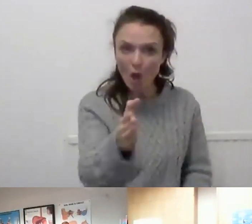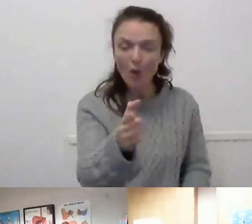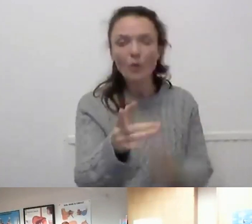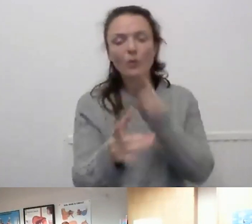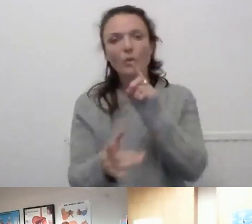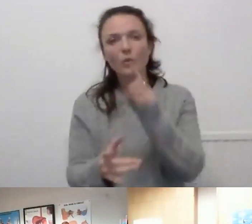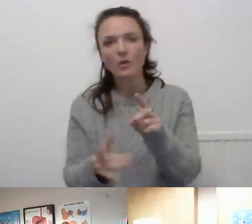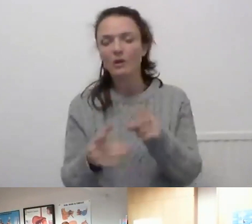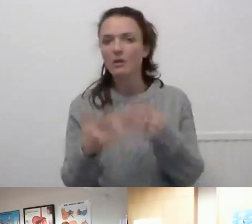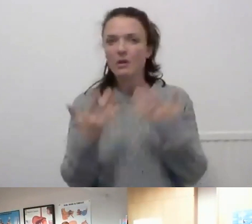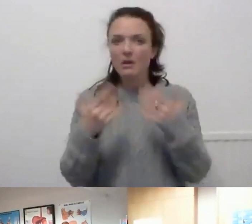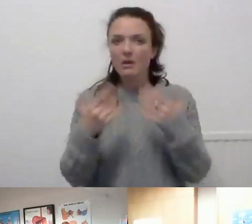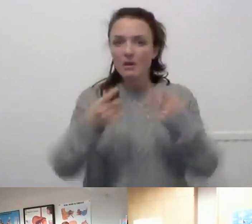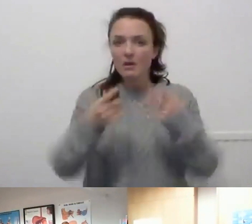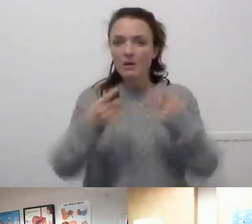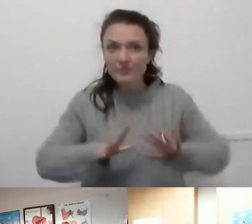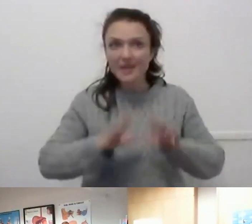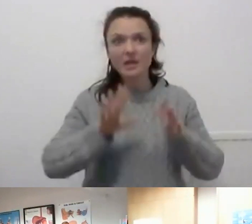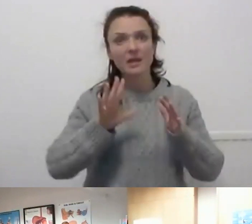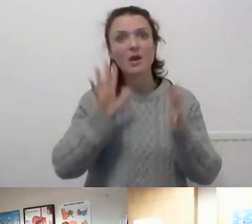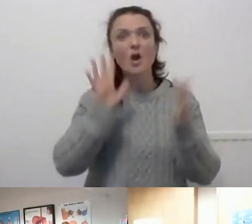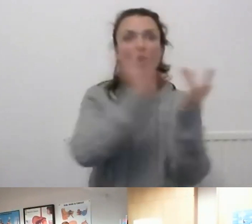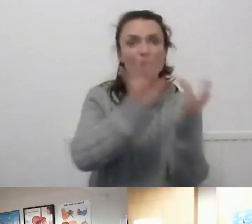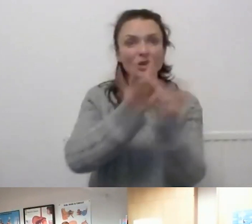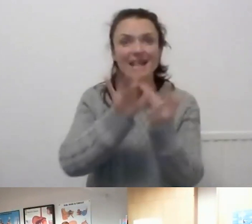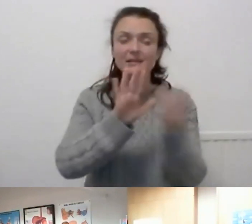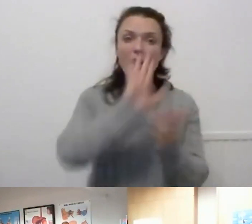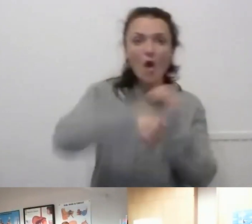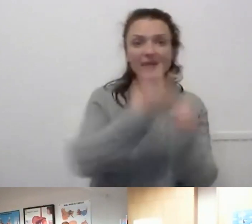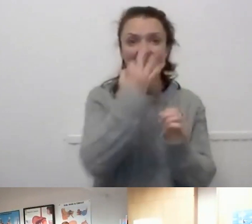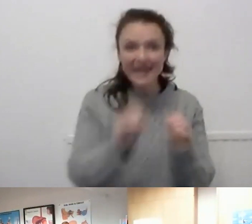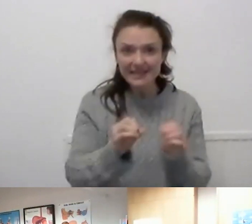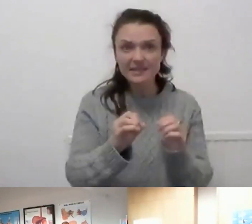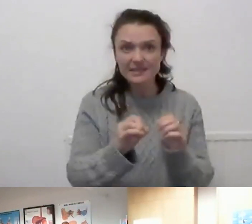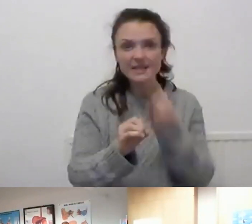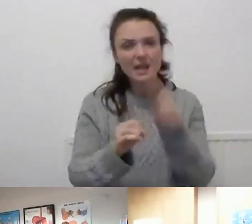probably got less In 2008, over eight of our over 80, population left to vaccinate, and these are